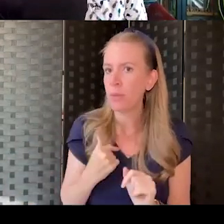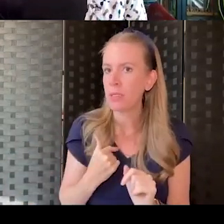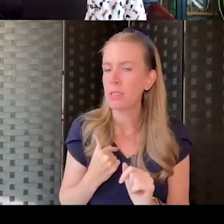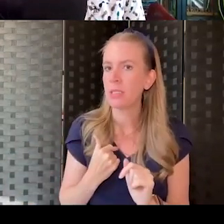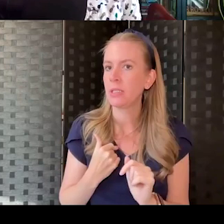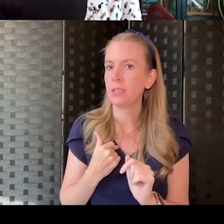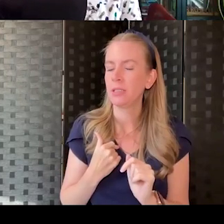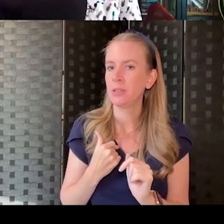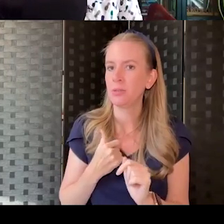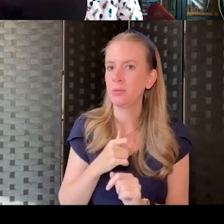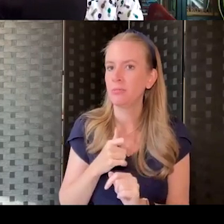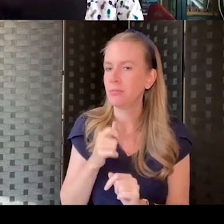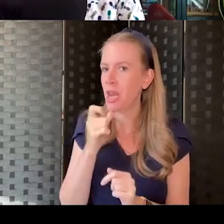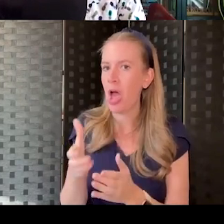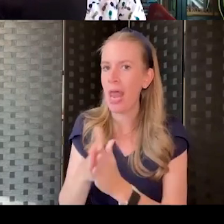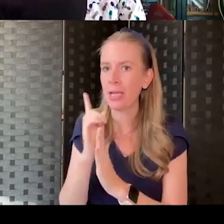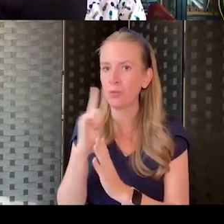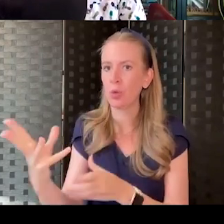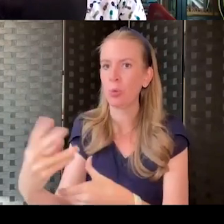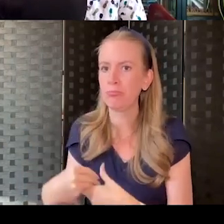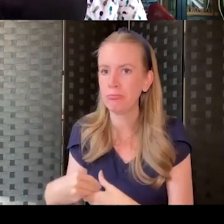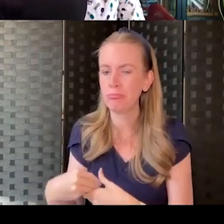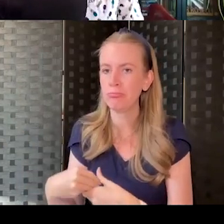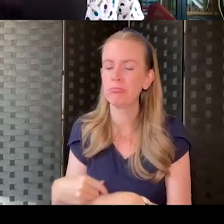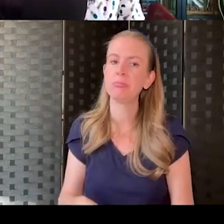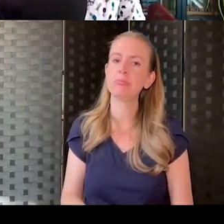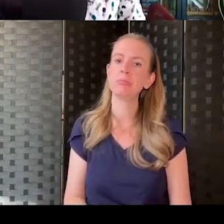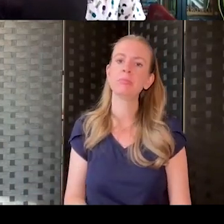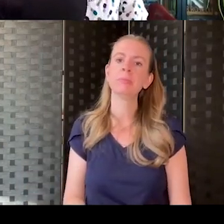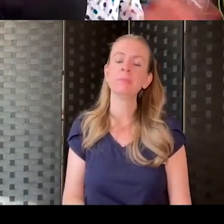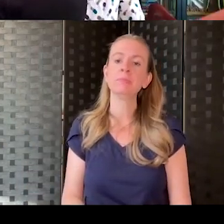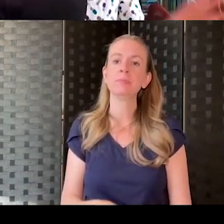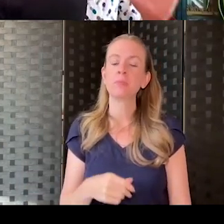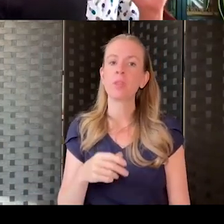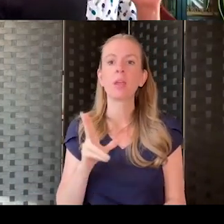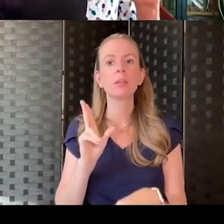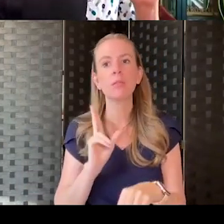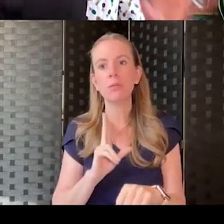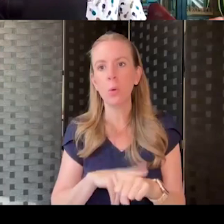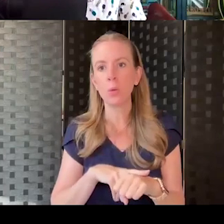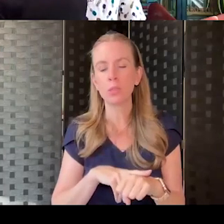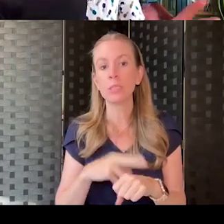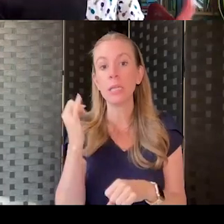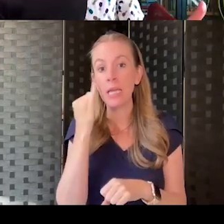ask for audience input on these things. Of course, if you do go down this path